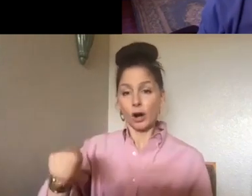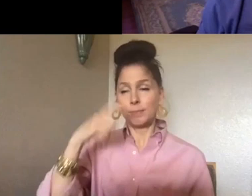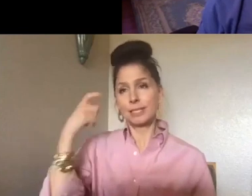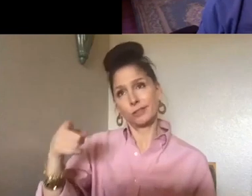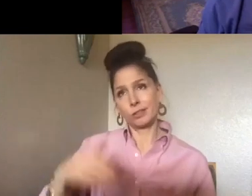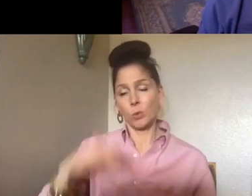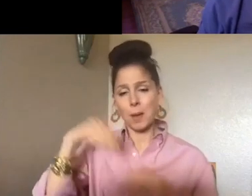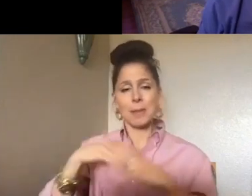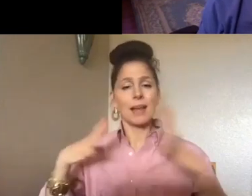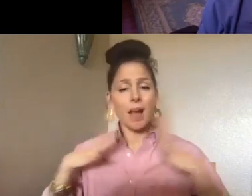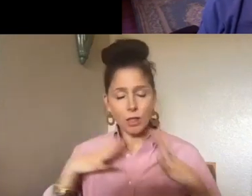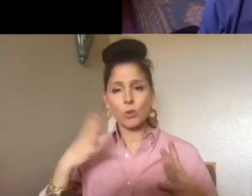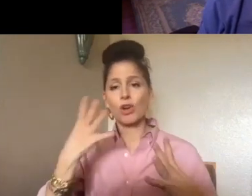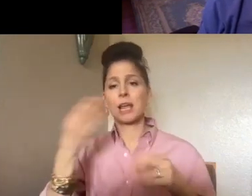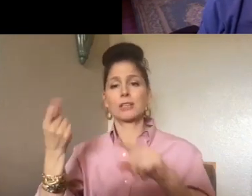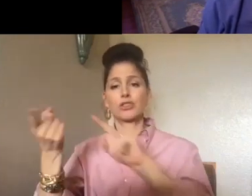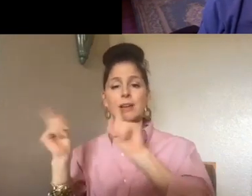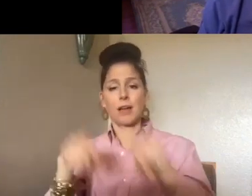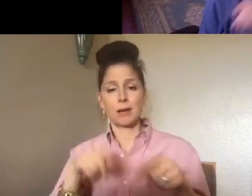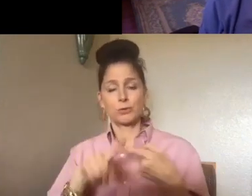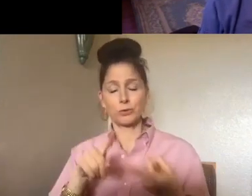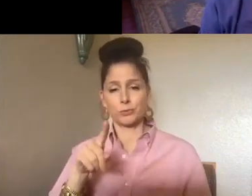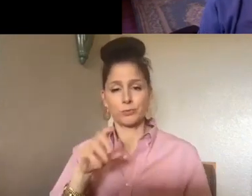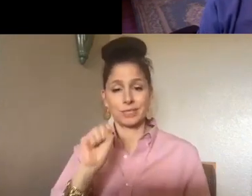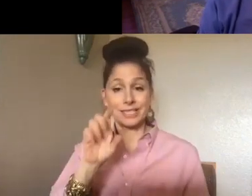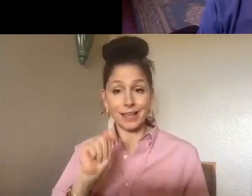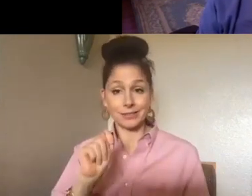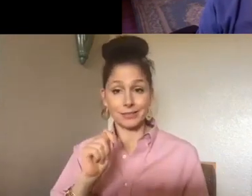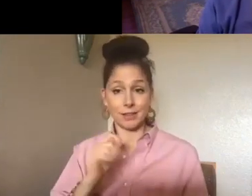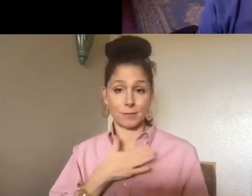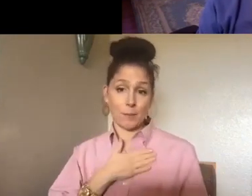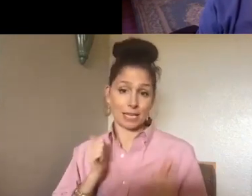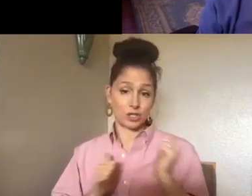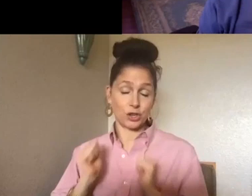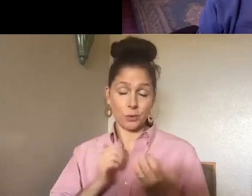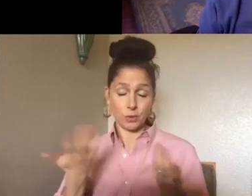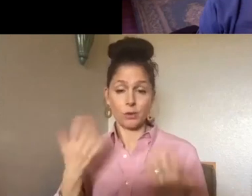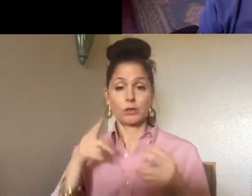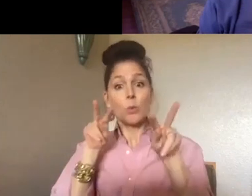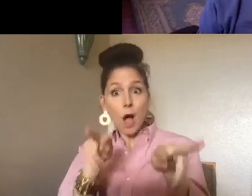her, because she grew up in Hollywood and she goes to the sets on my shows, and she'll watch,